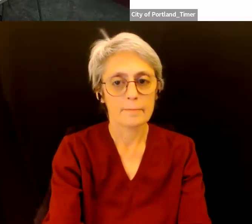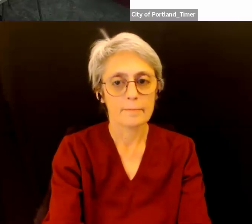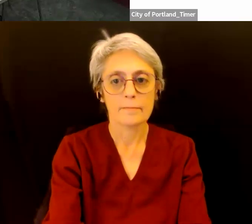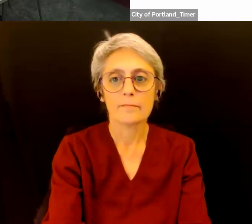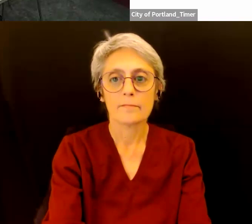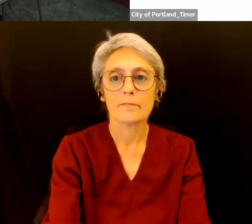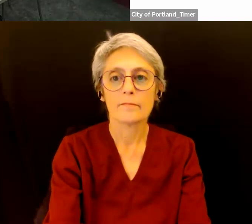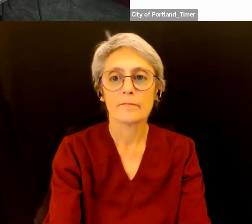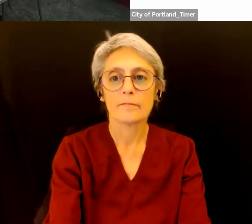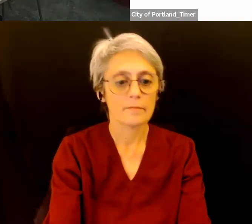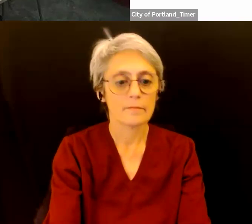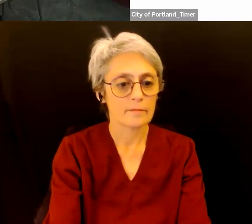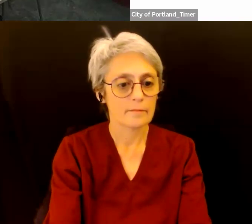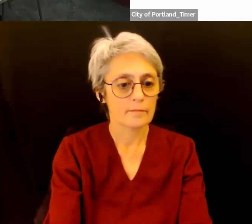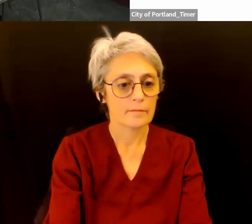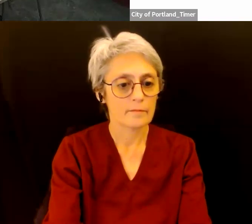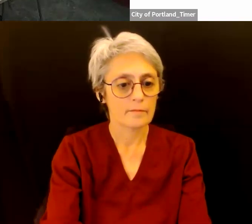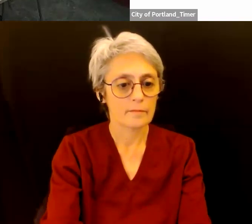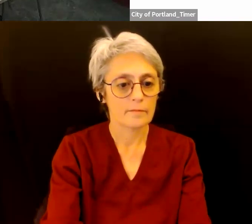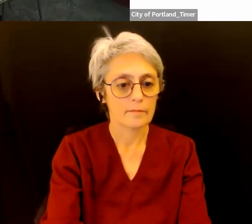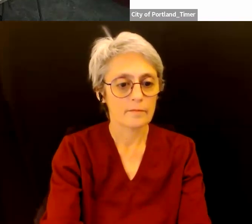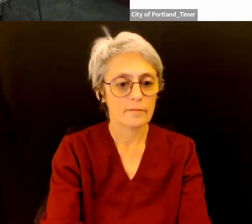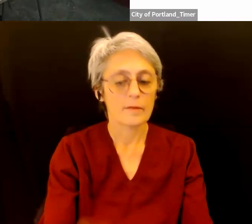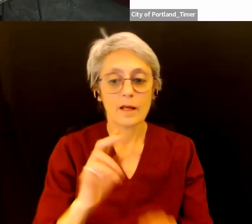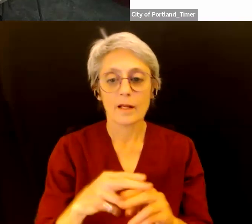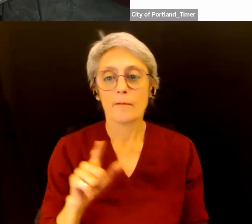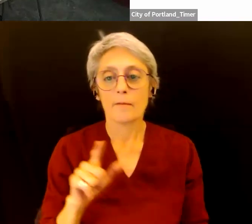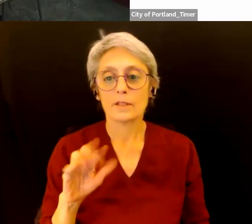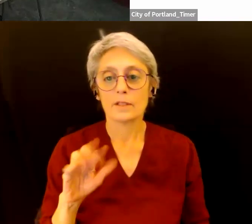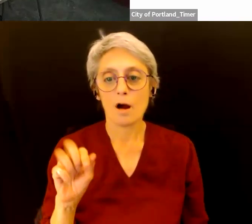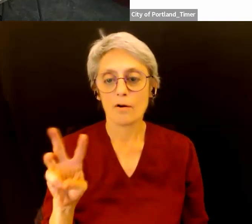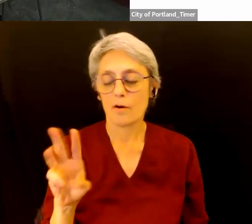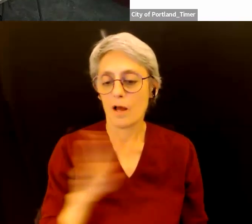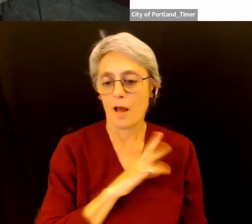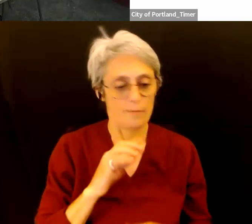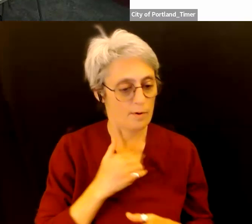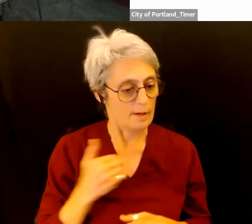Hi, my name is Lucy Morrow. I'm a board member of Concordia Neighborhood Association.